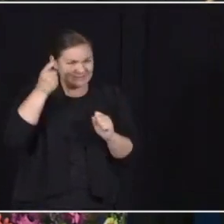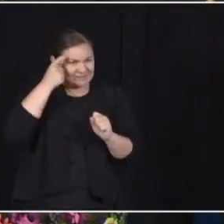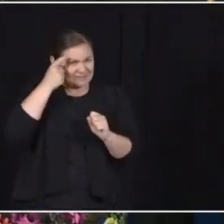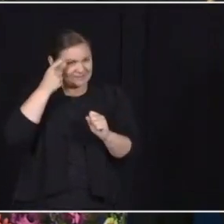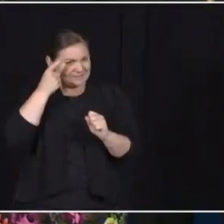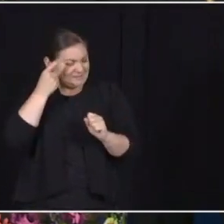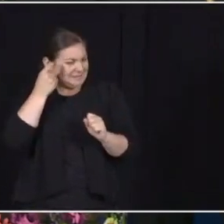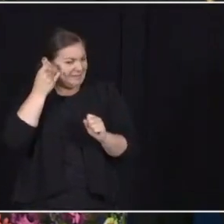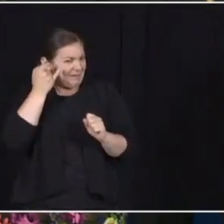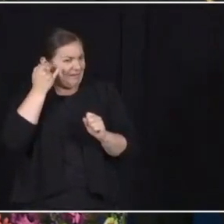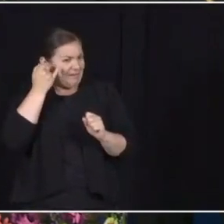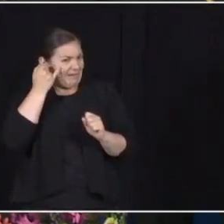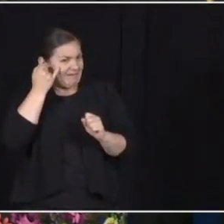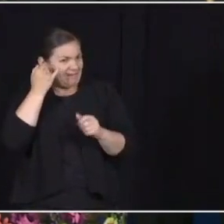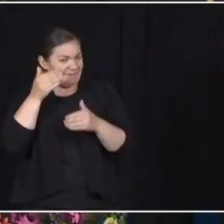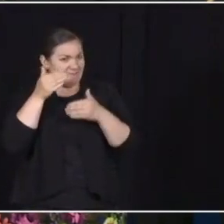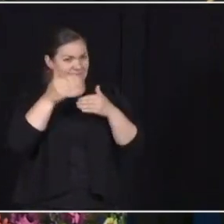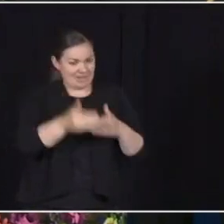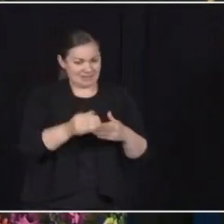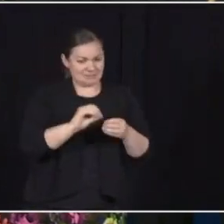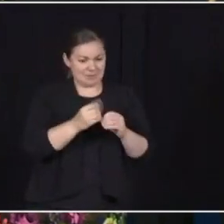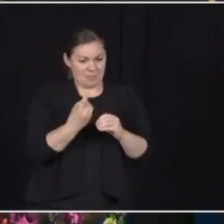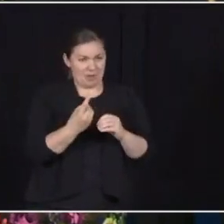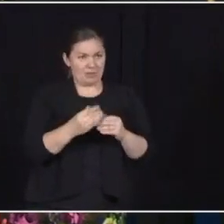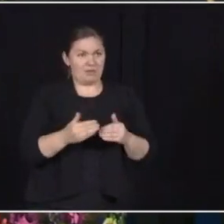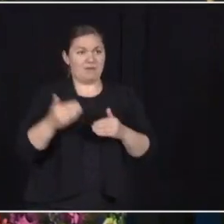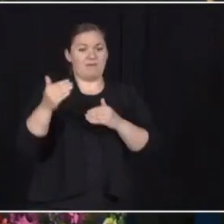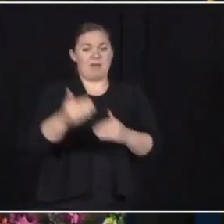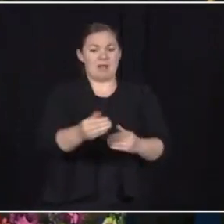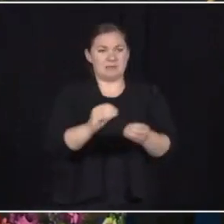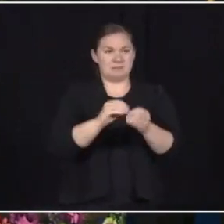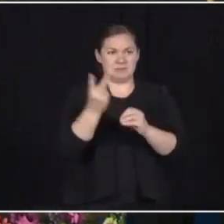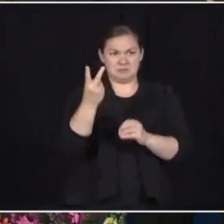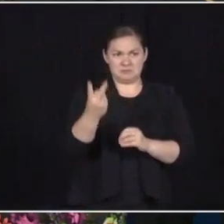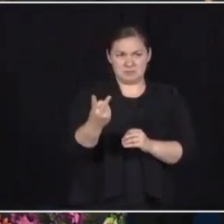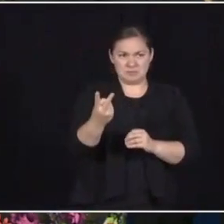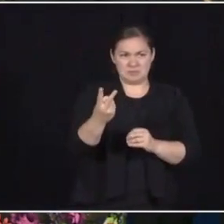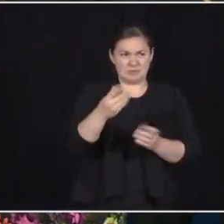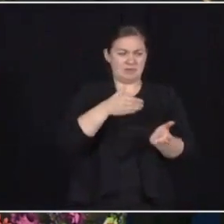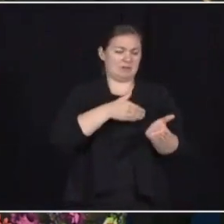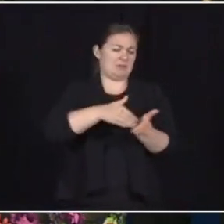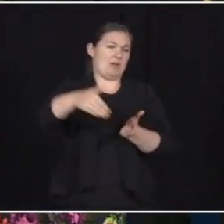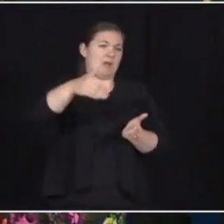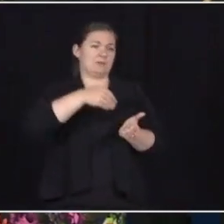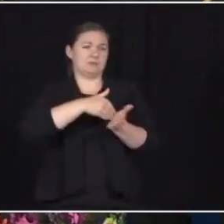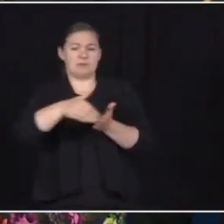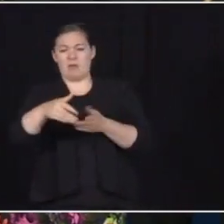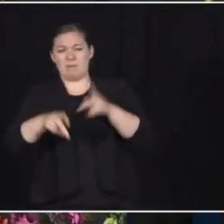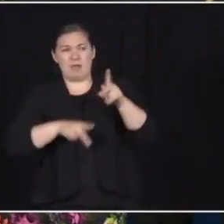But, how does this make sense, in terms of preventing people from travelling? What is going to stop thousands of people from